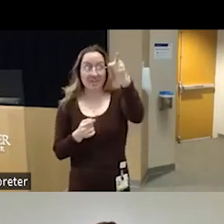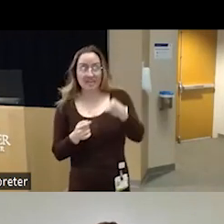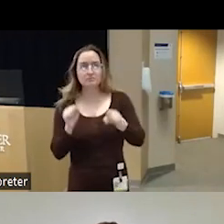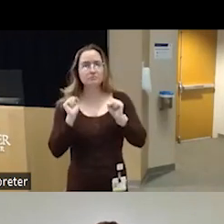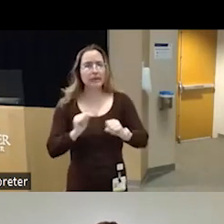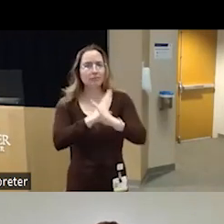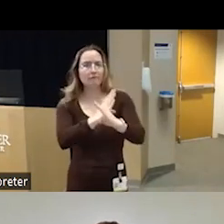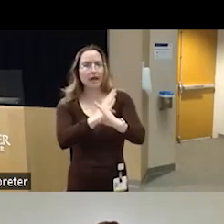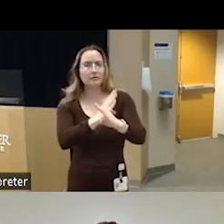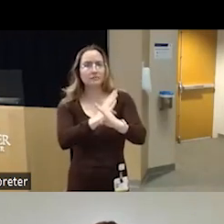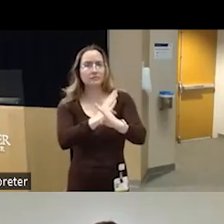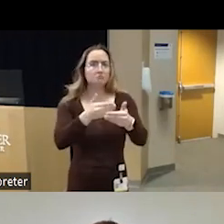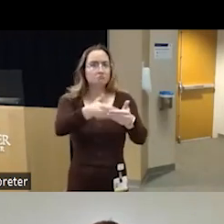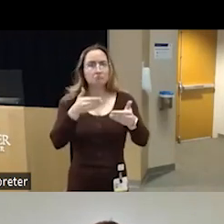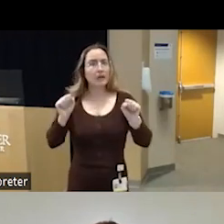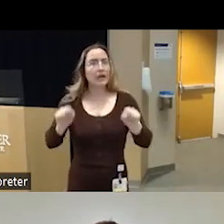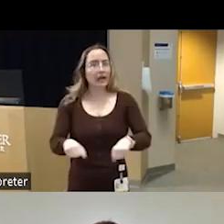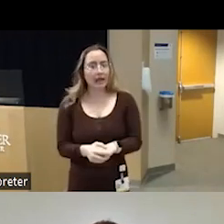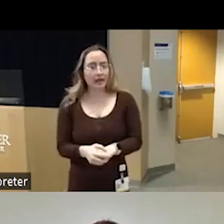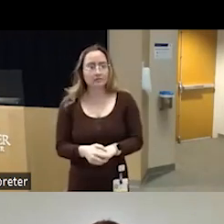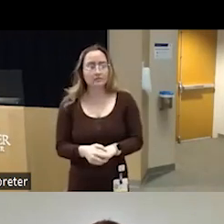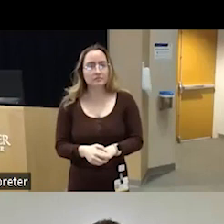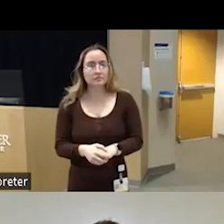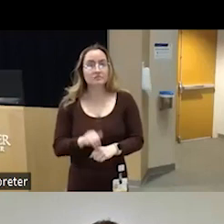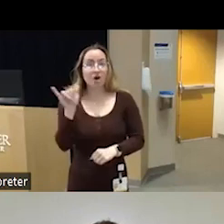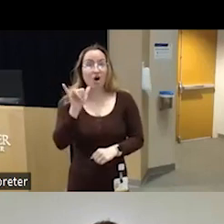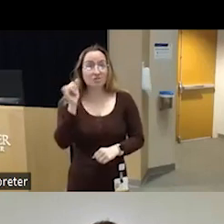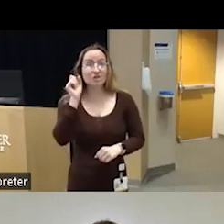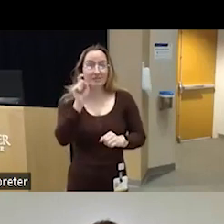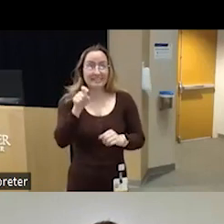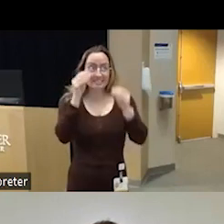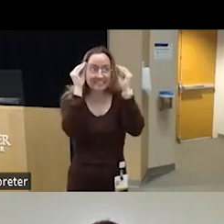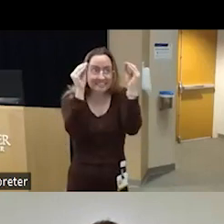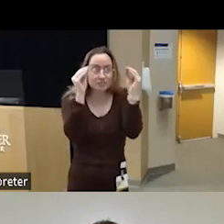need to also do this very early in schools so that we have primary prevention.